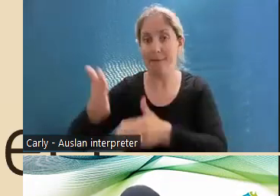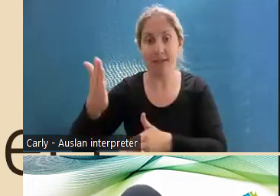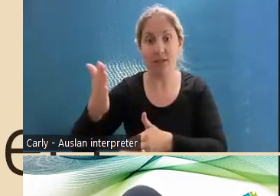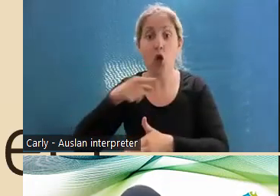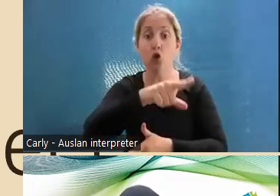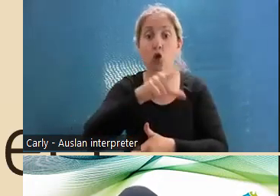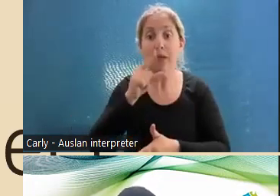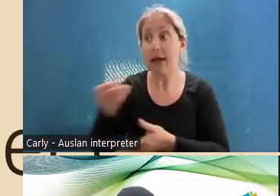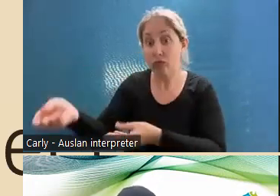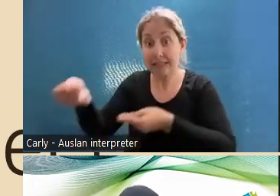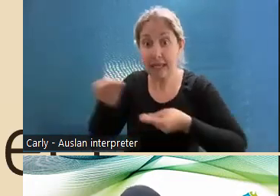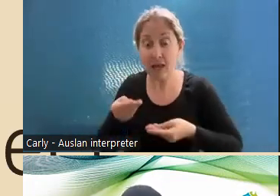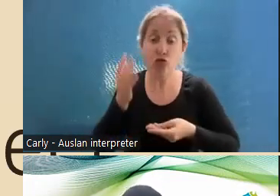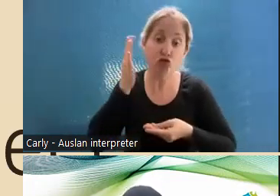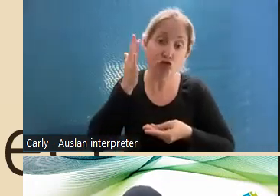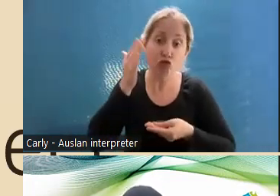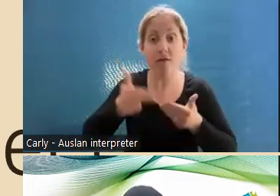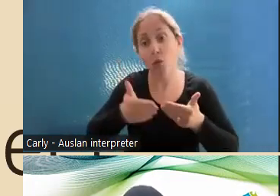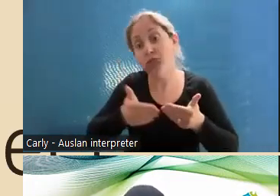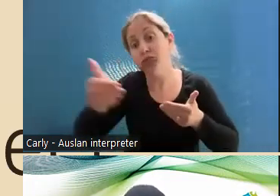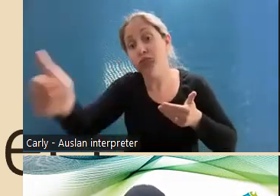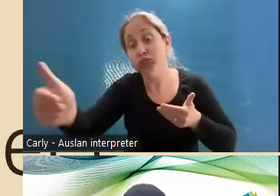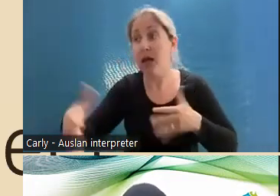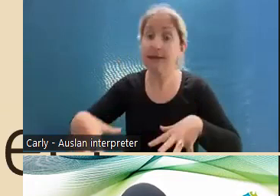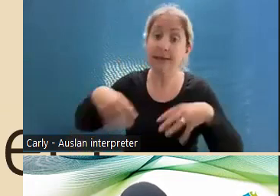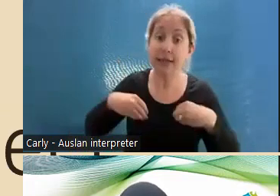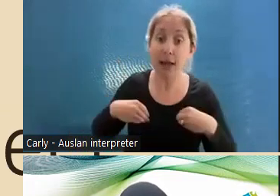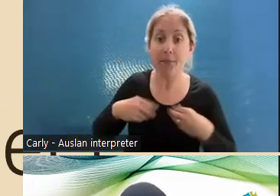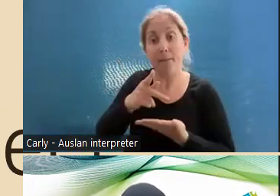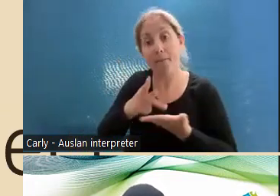partially accept, or reject the recommendations.